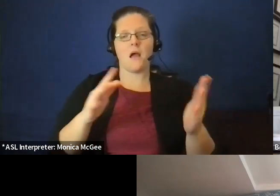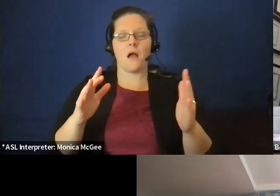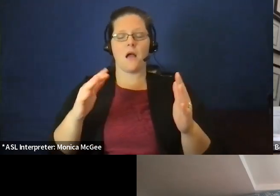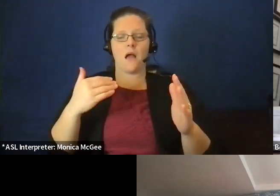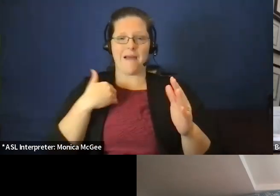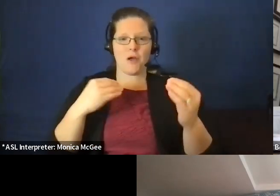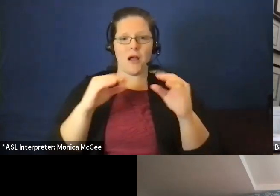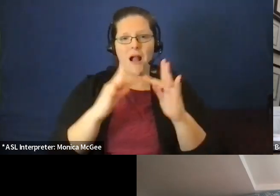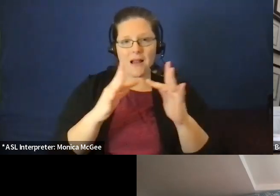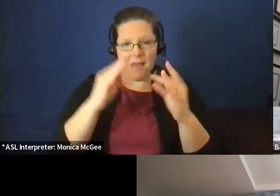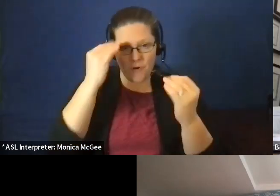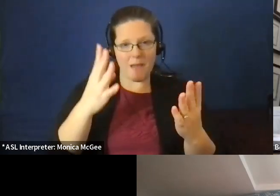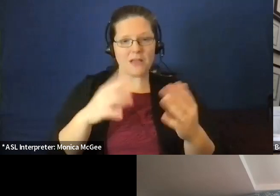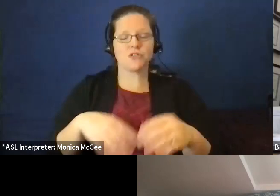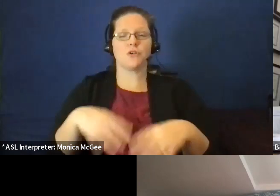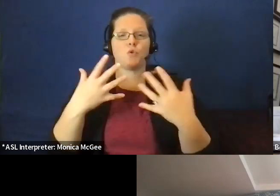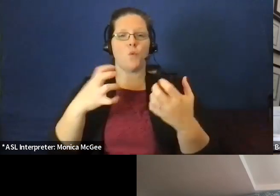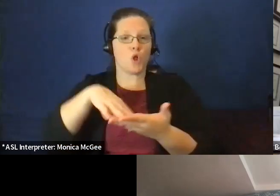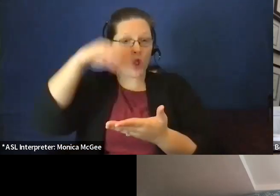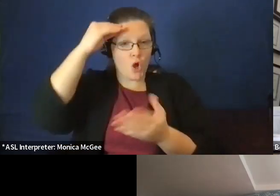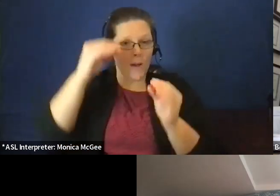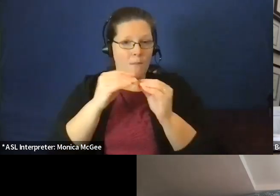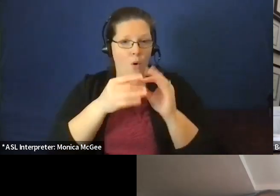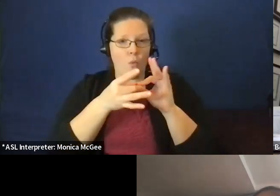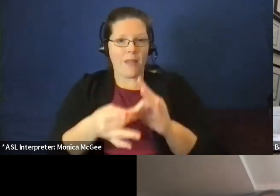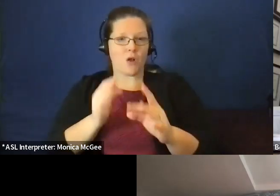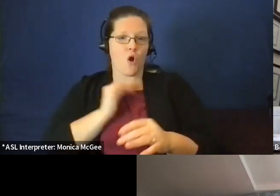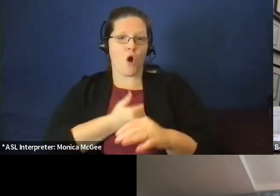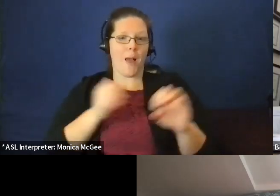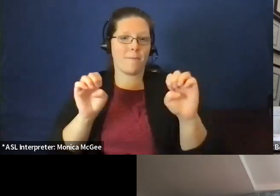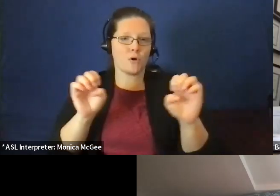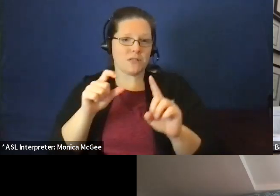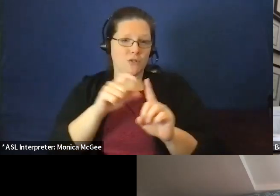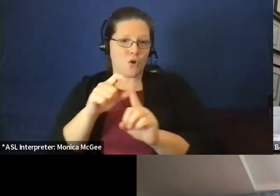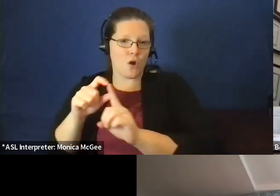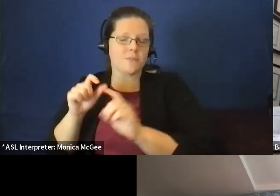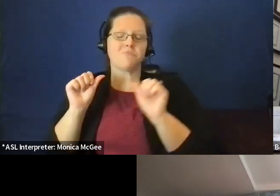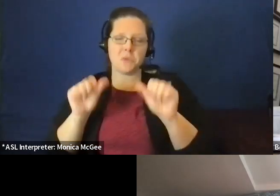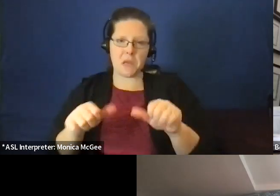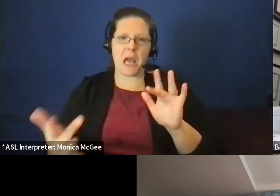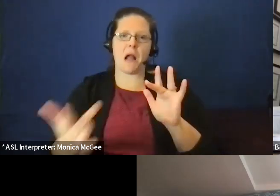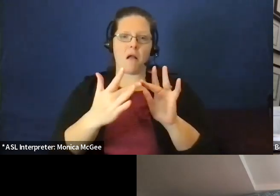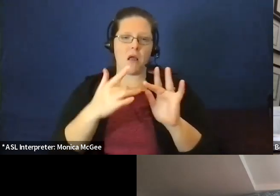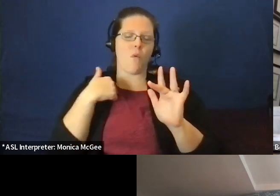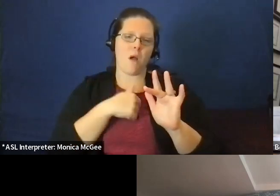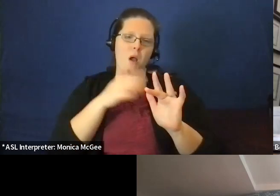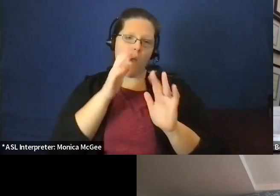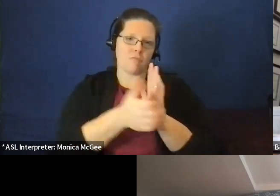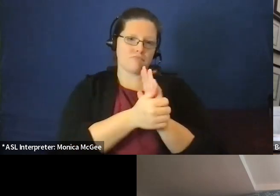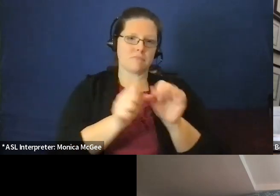specialist. All of these terms and -- we will provide -- we will put our